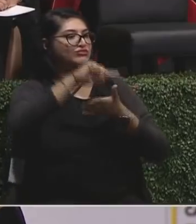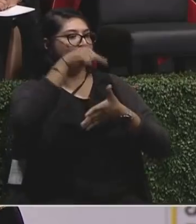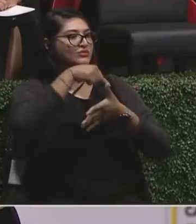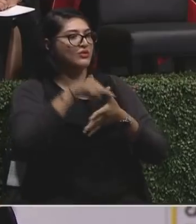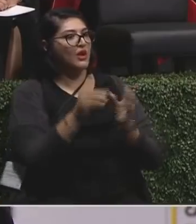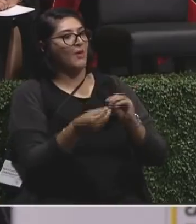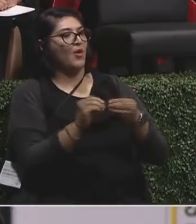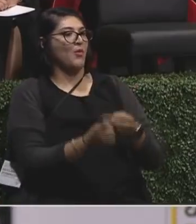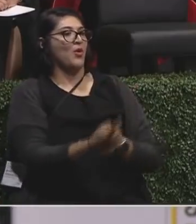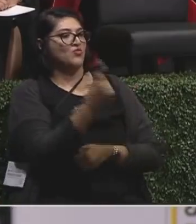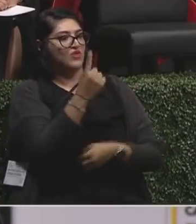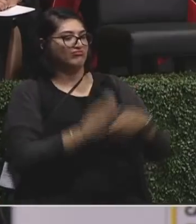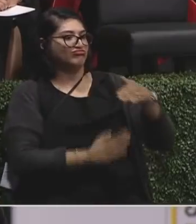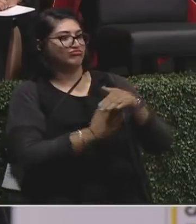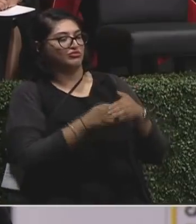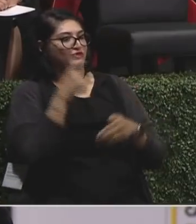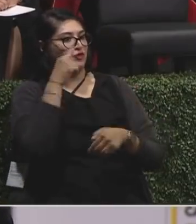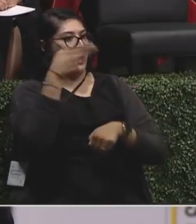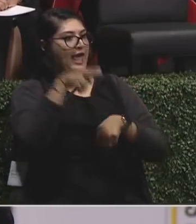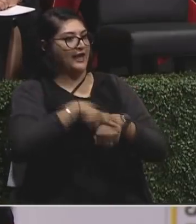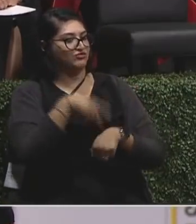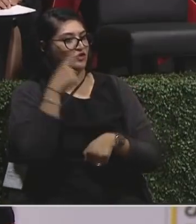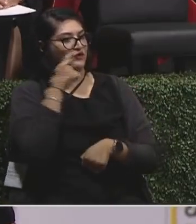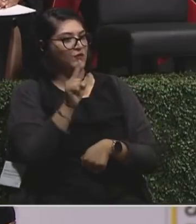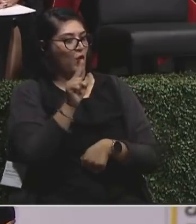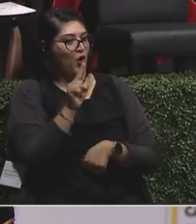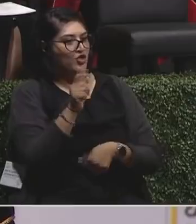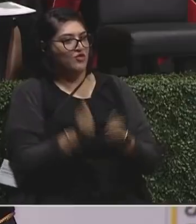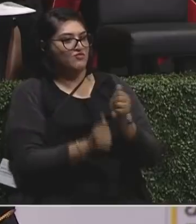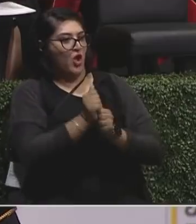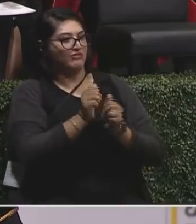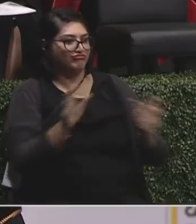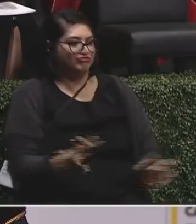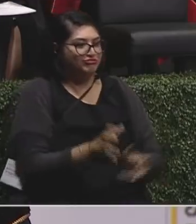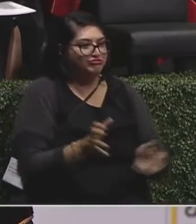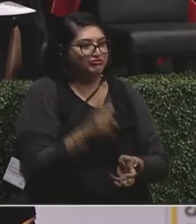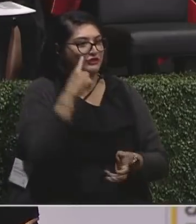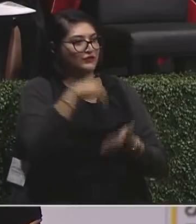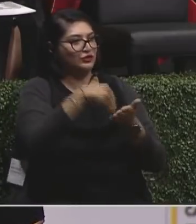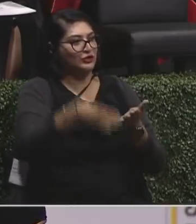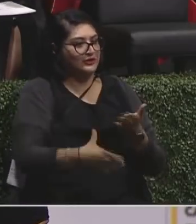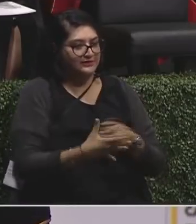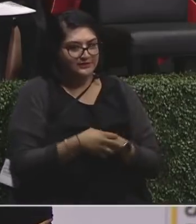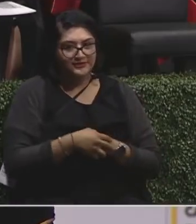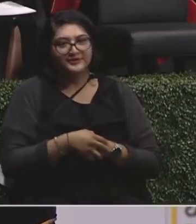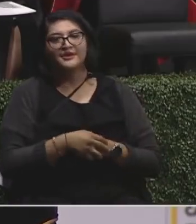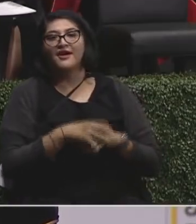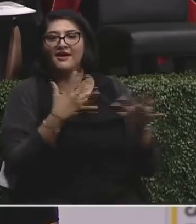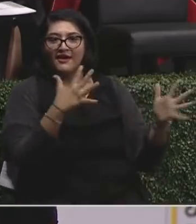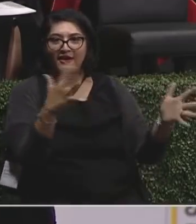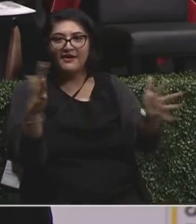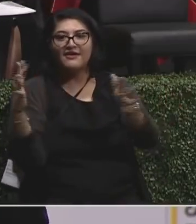AND WE STOOD IN THE SPOTLIGHT WHEN A STUDY IN THE NEW YORK TIMES RANKED CAL STATE LA NUMBER ONE IN THE NATION FOR THE UPWARD